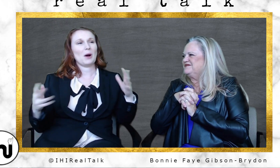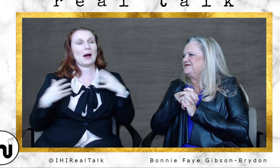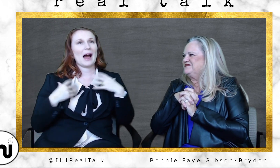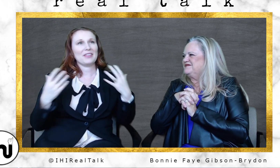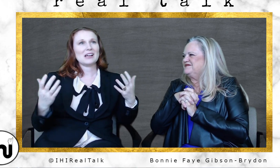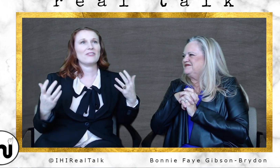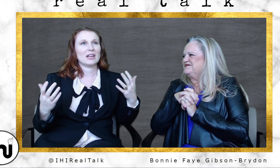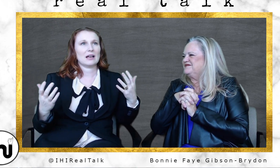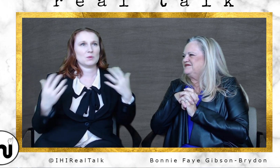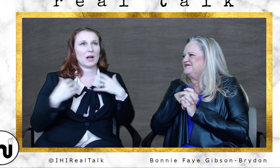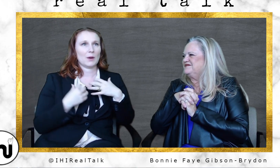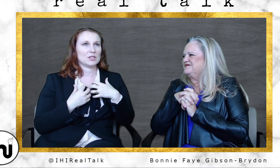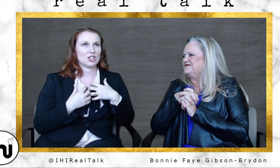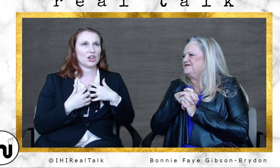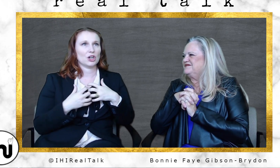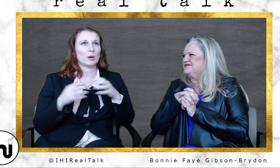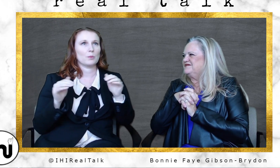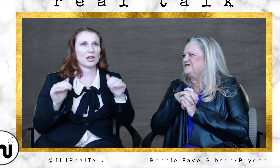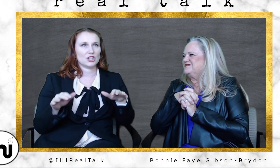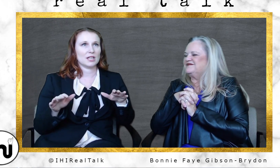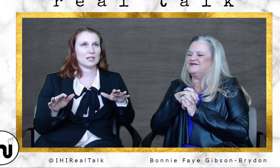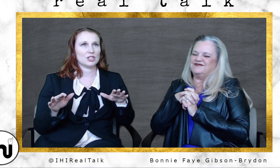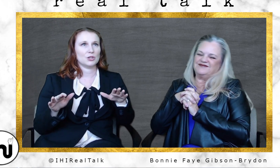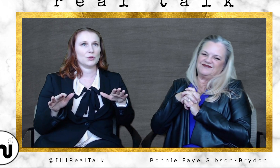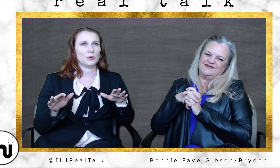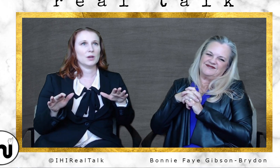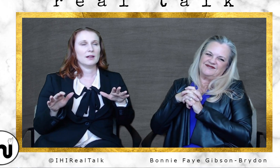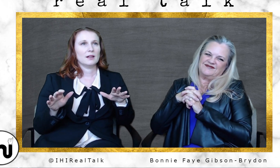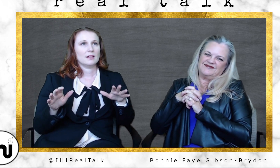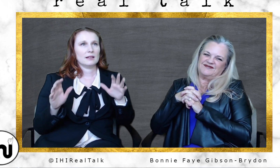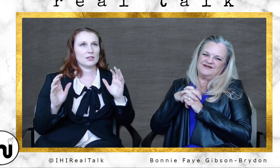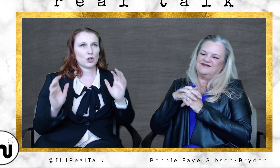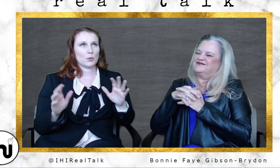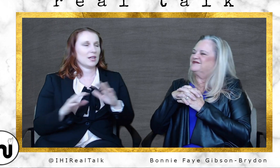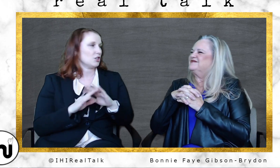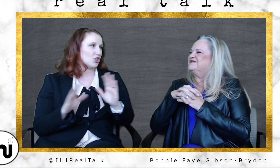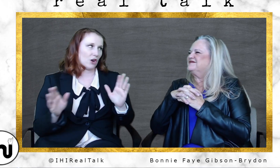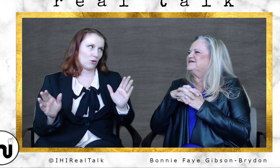think of it as when I was younger branching into interpreting in general.